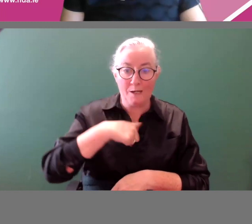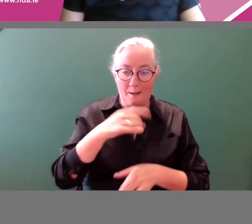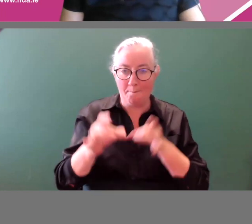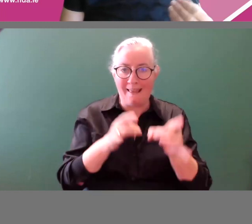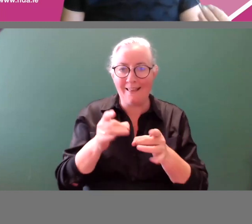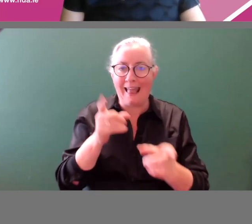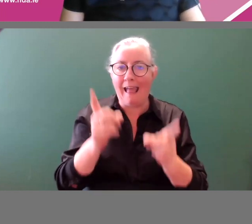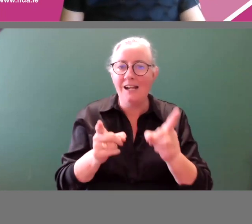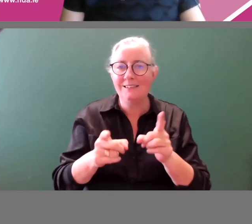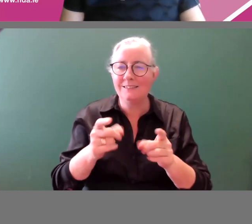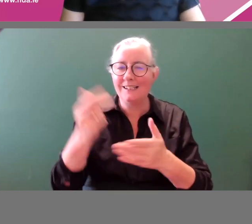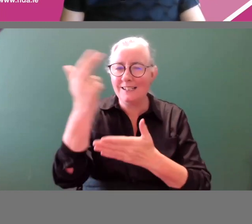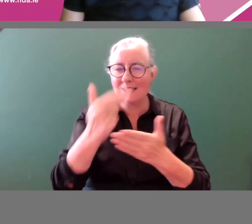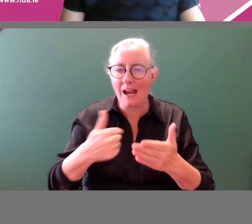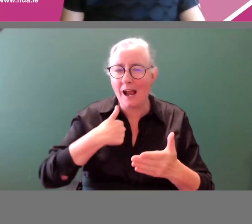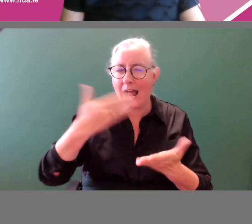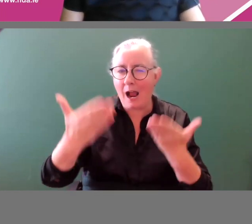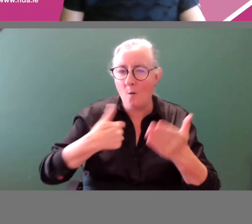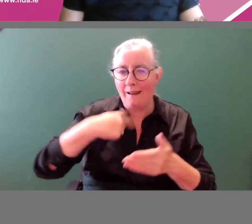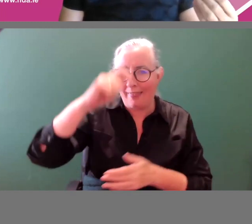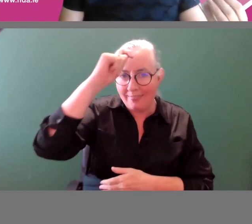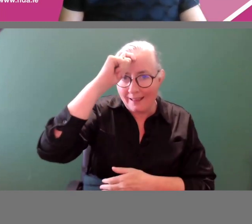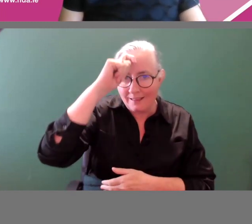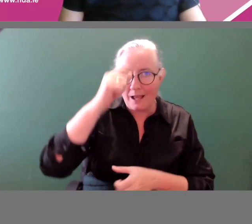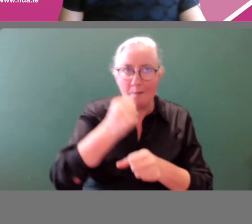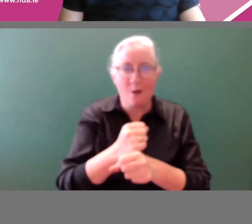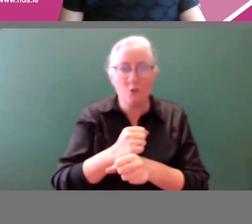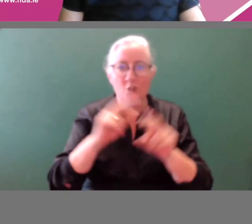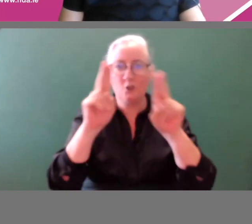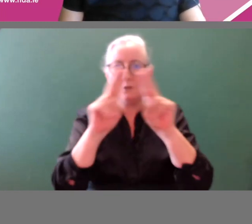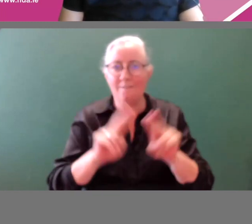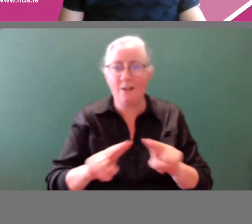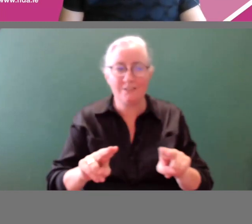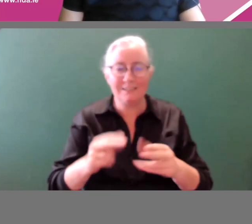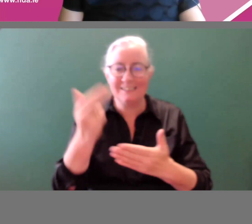our mind set and how we think about Universal Design. Universal Design assumes that every